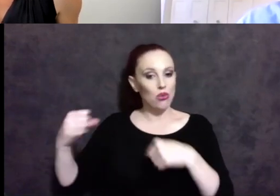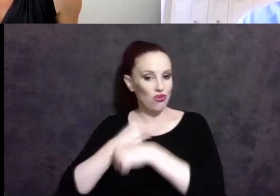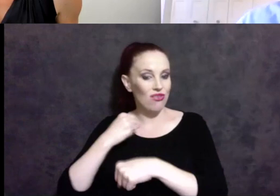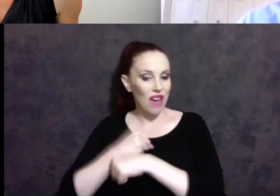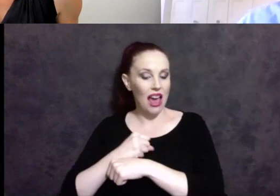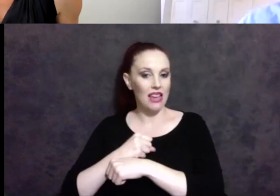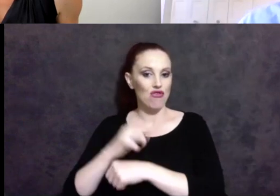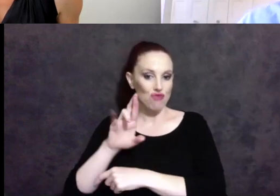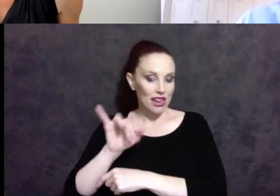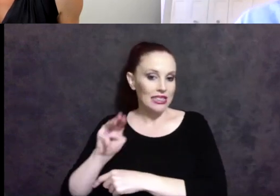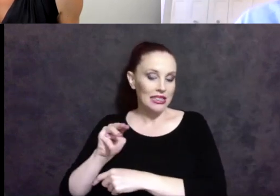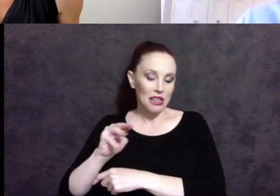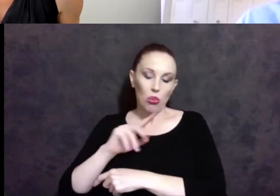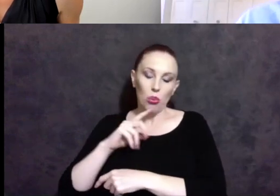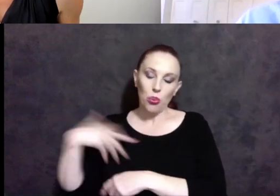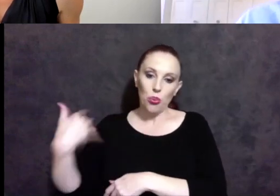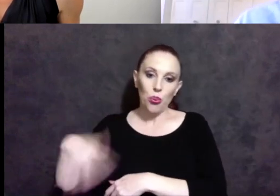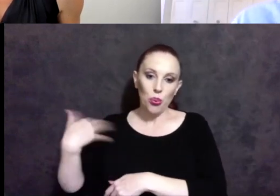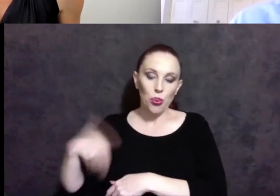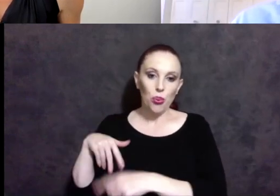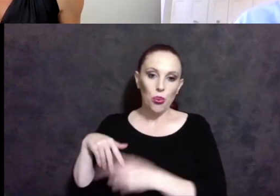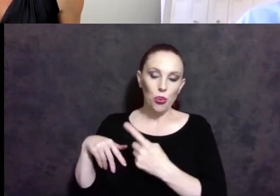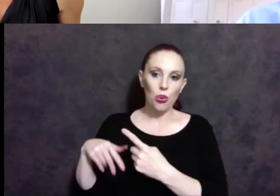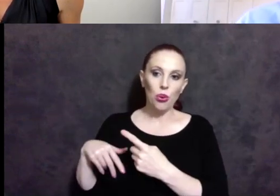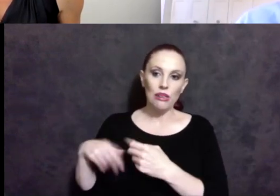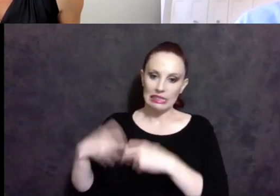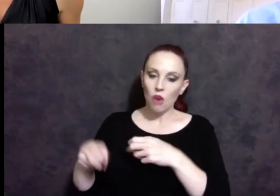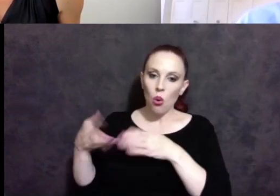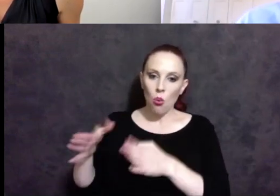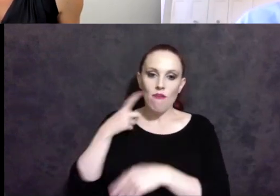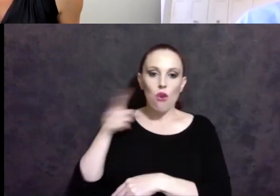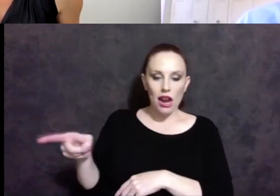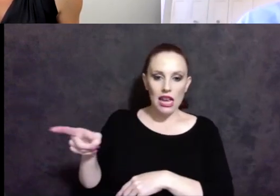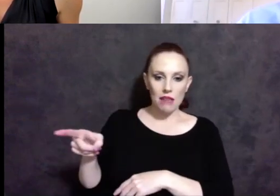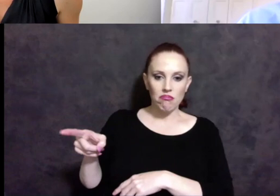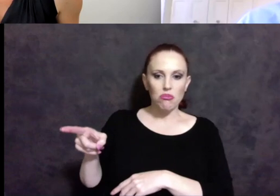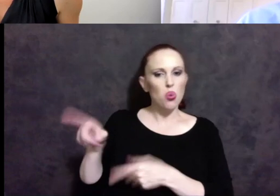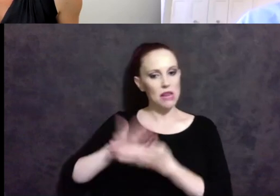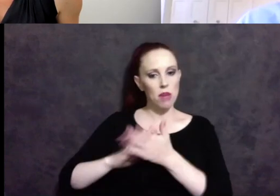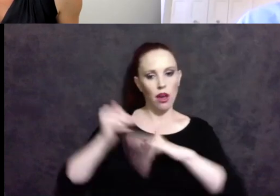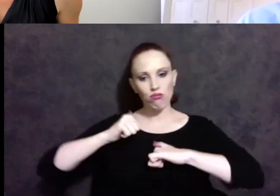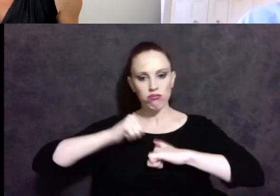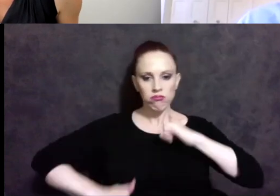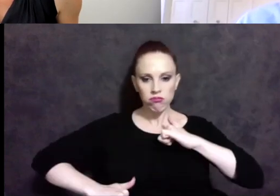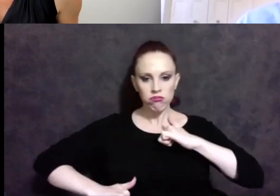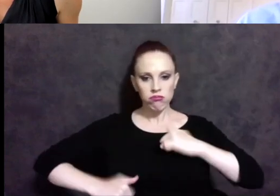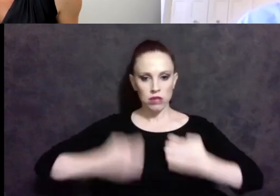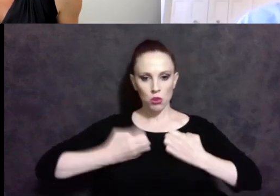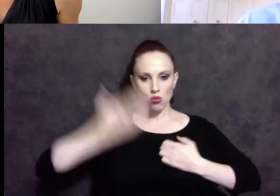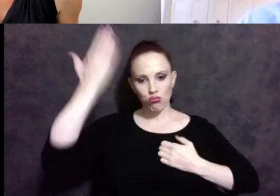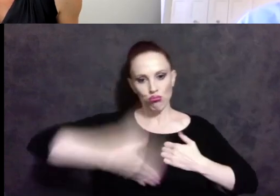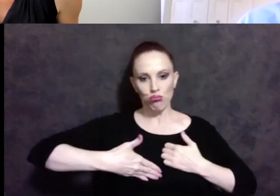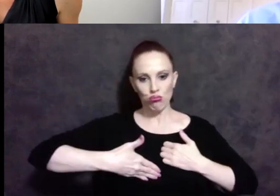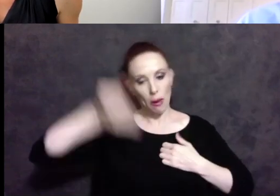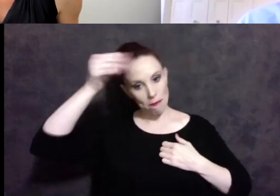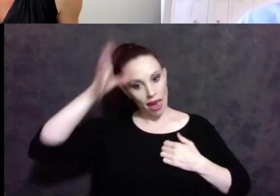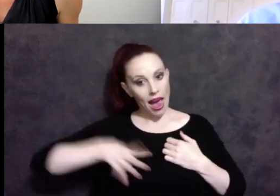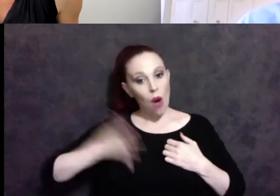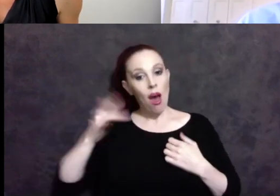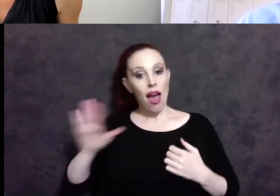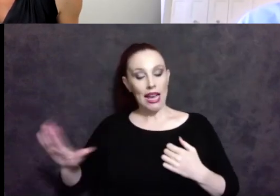a hard, unemotional man because in his world view, as an African American man, you couldn't